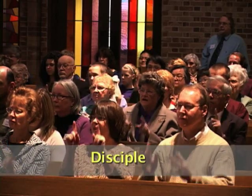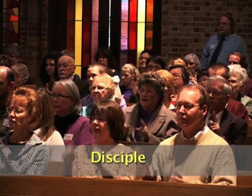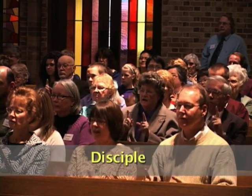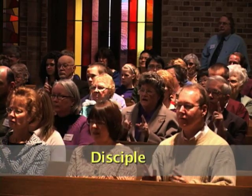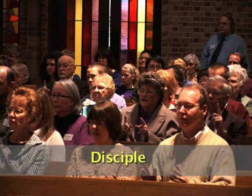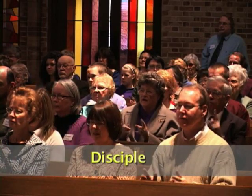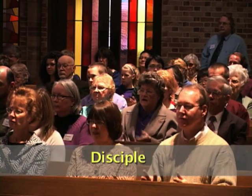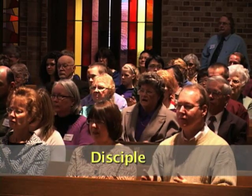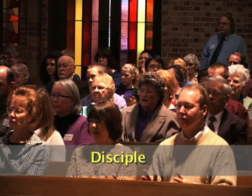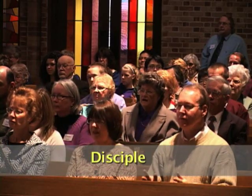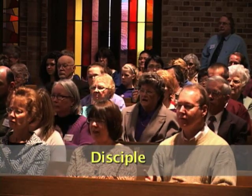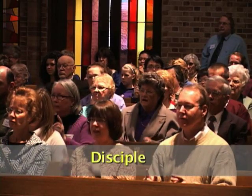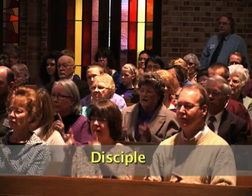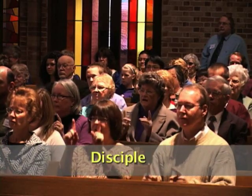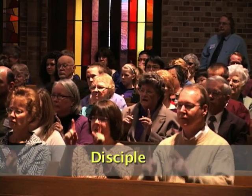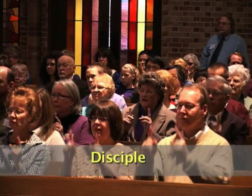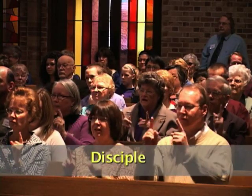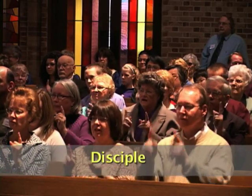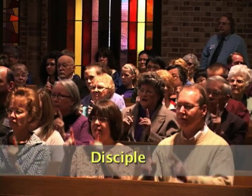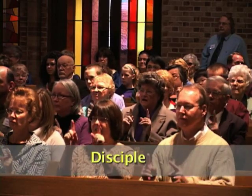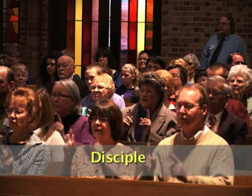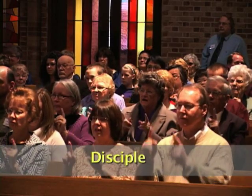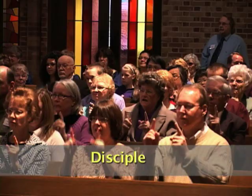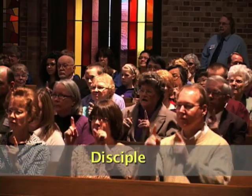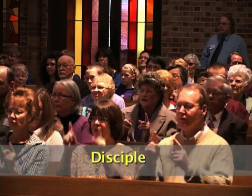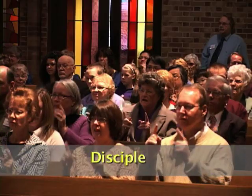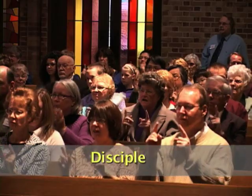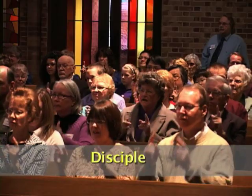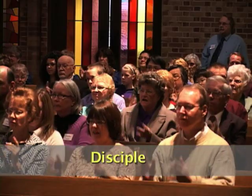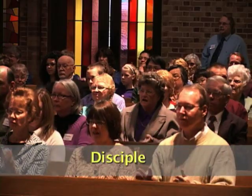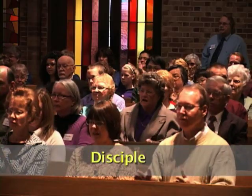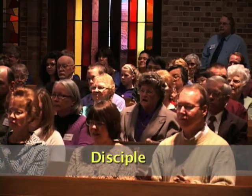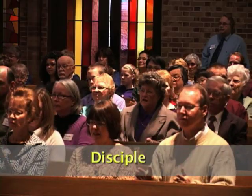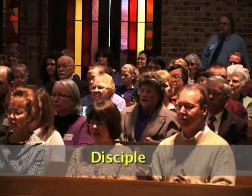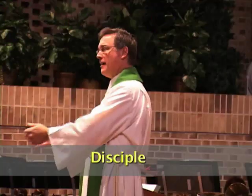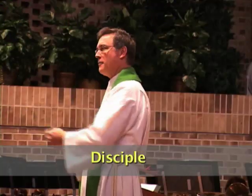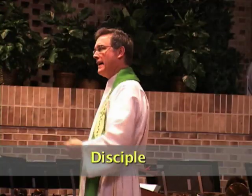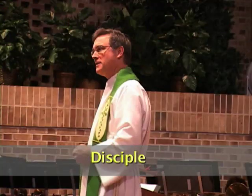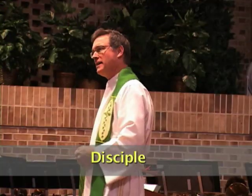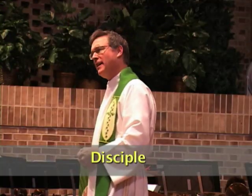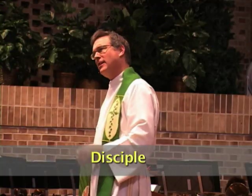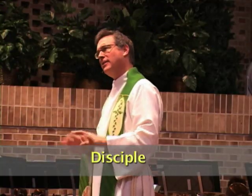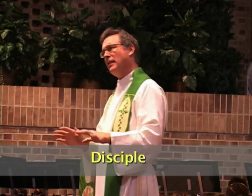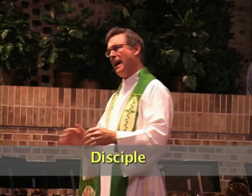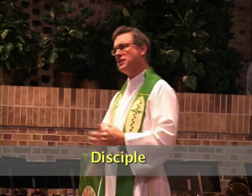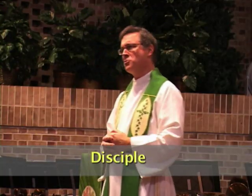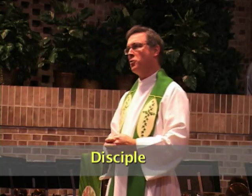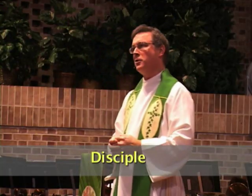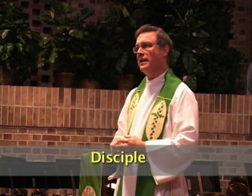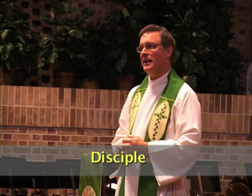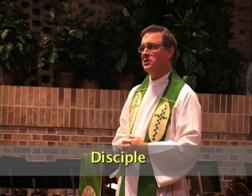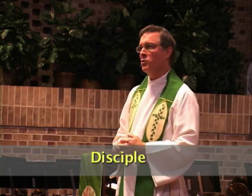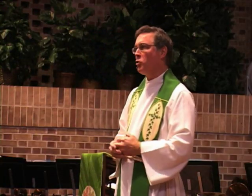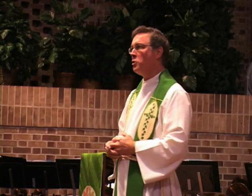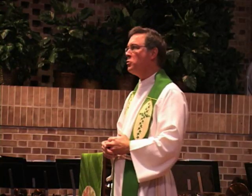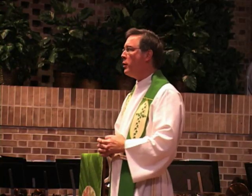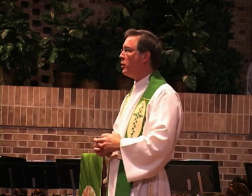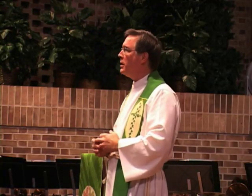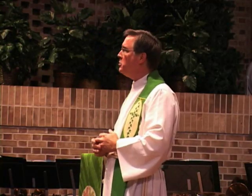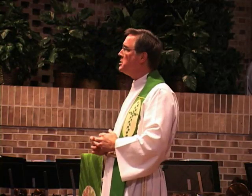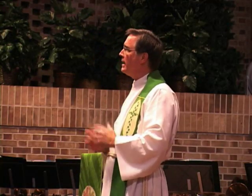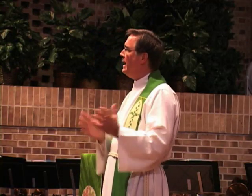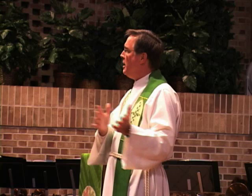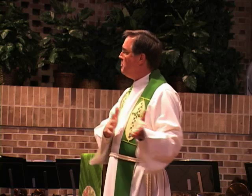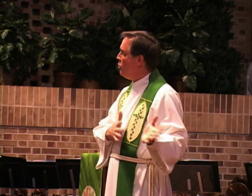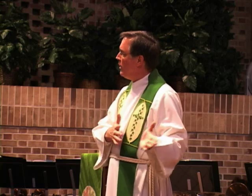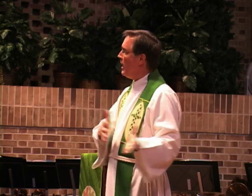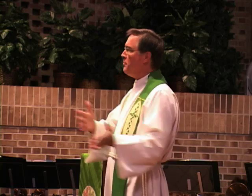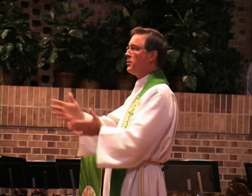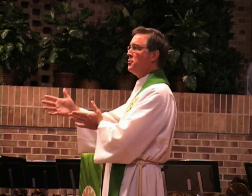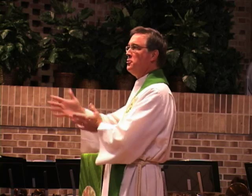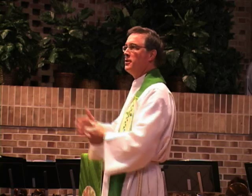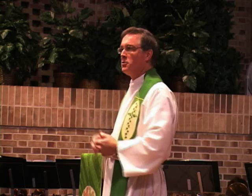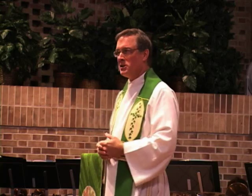Disciple] Brian: And then the last word is the word we were using moving up through the